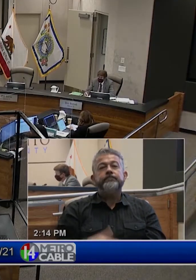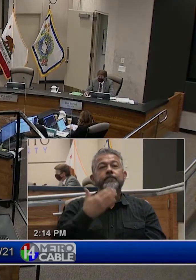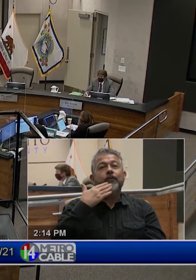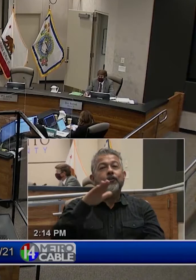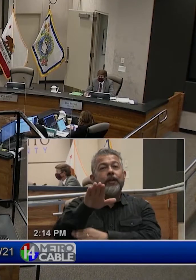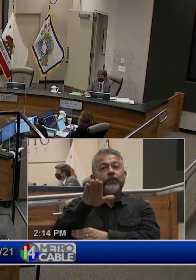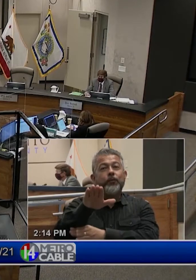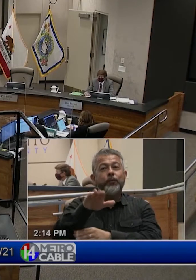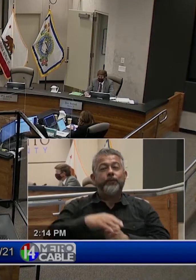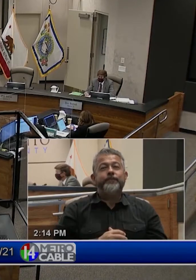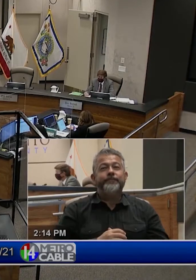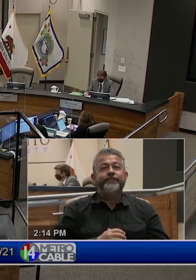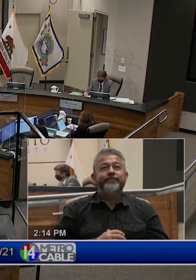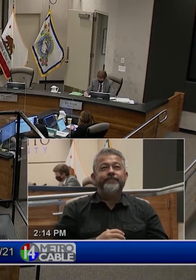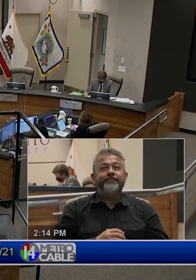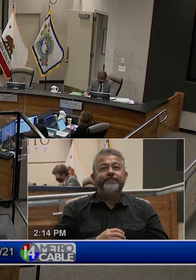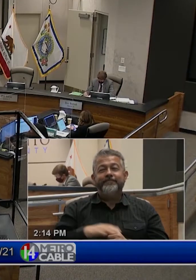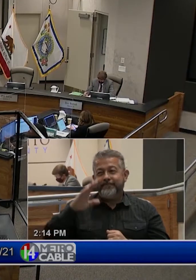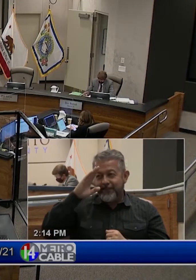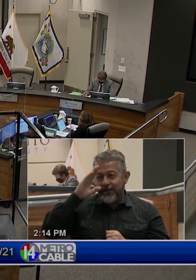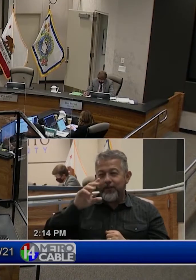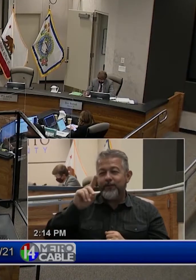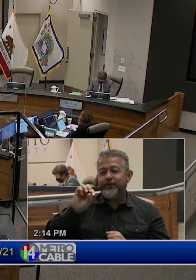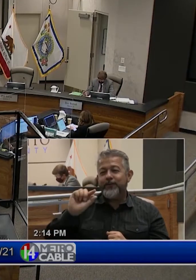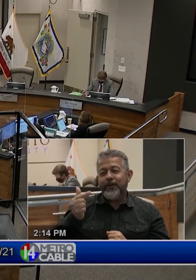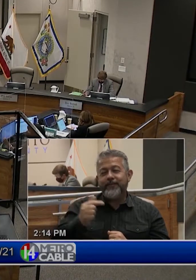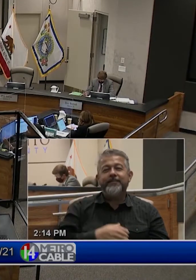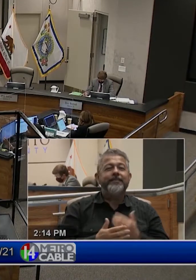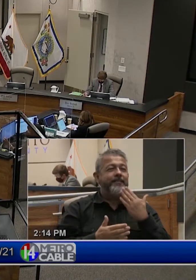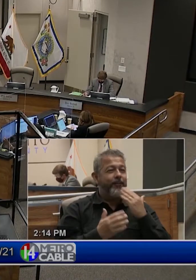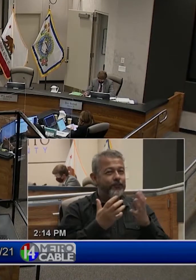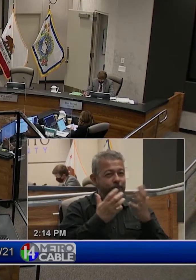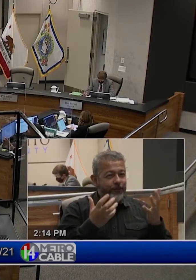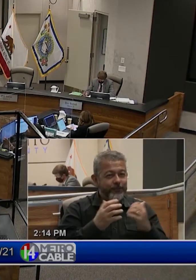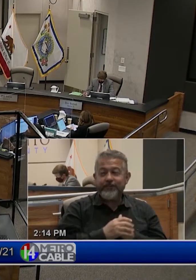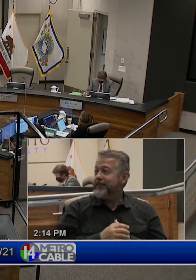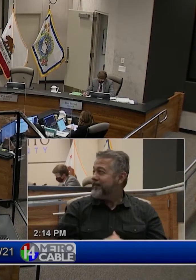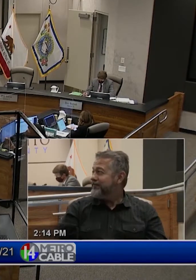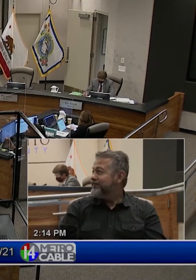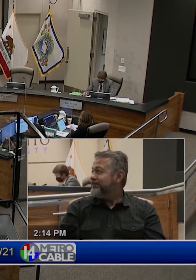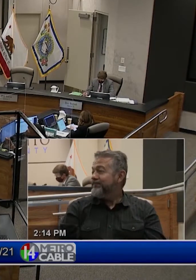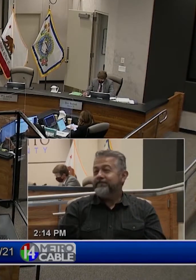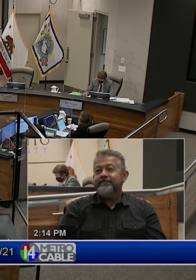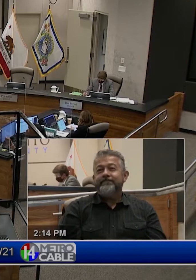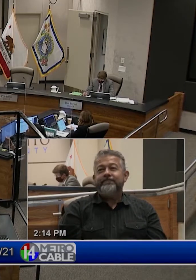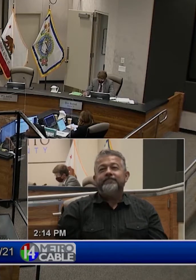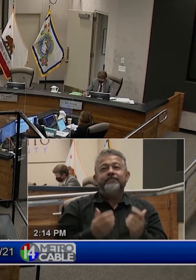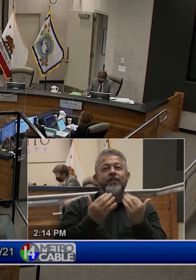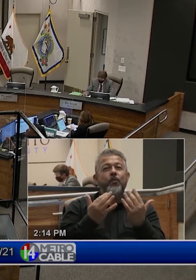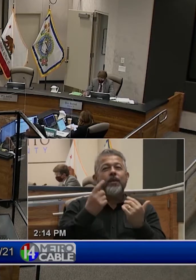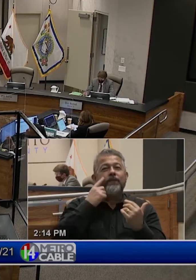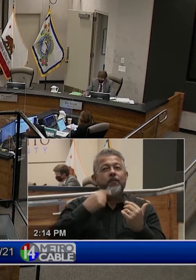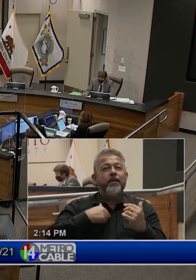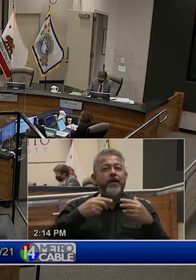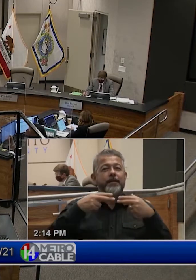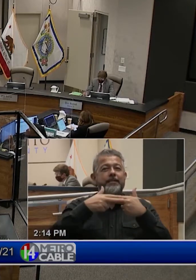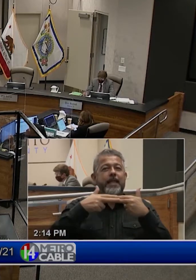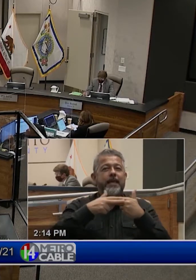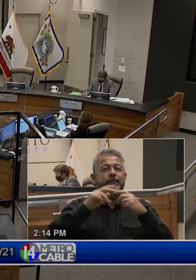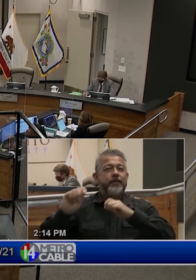GOOD AFTERNOON. >> IF AFTERNOON, DOUG. IF AFTERNOON, DOUG. >> THANK YOU. THANK YOU. >> WELCOME. WELCOME. >> I'M WAITING FOR MY I'M WAITING FOR MY PRESENTATION TO COME UP, HERE.